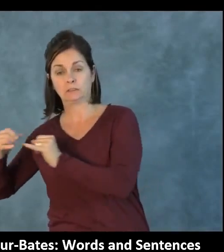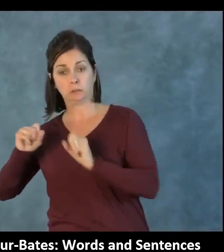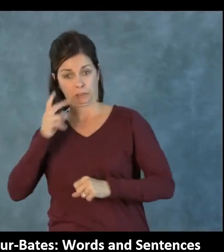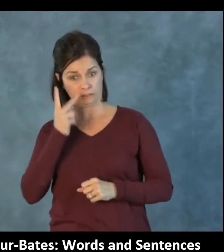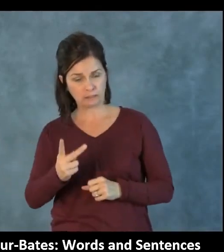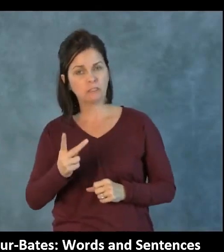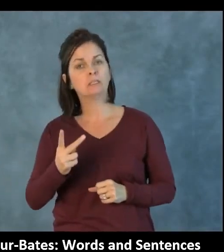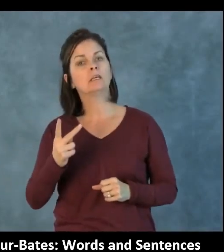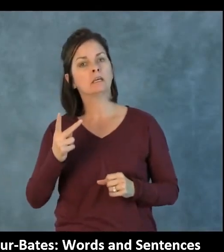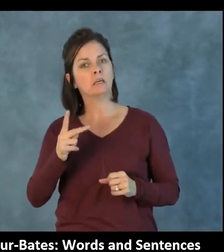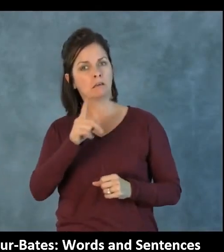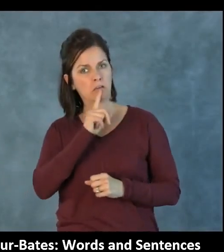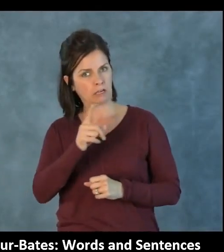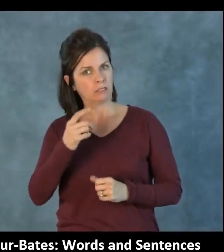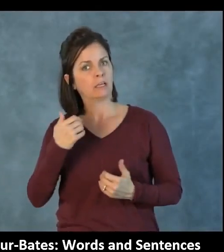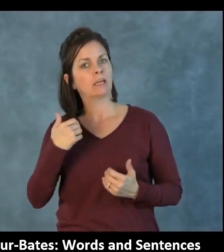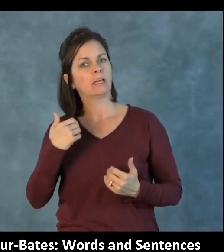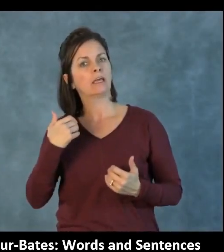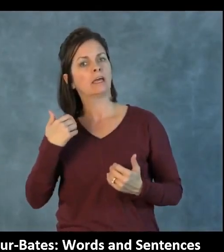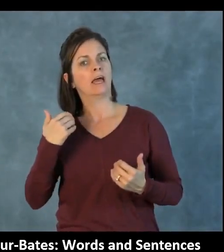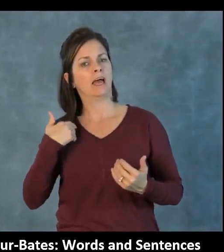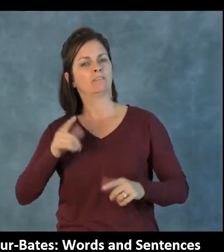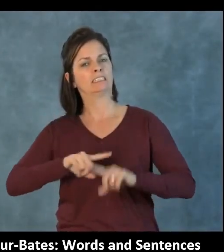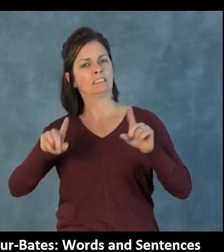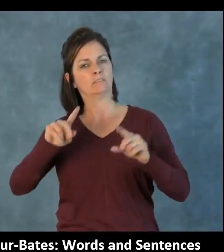of a different pattern for each of the word endings.